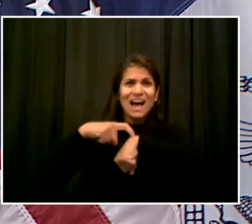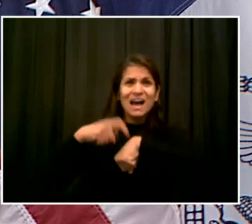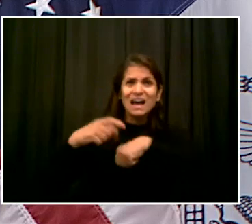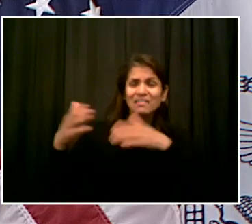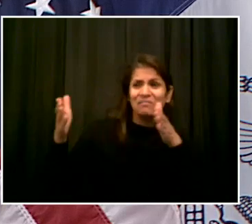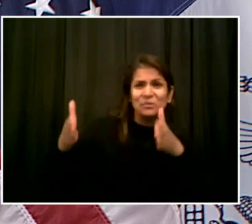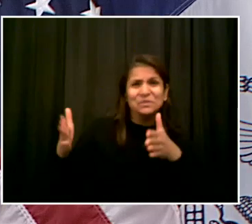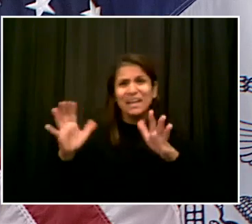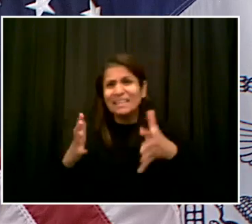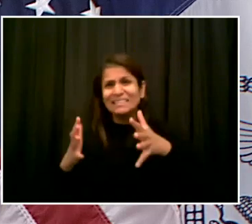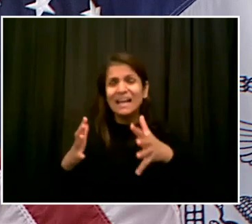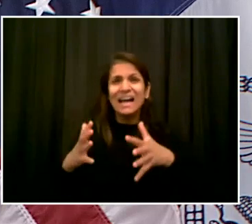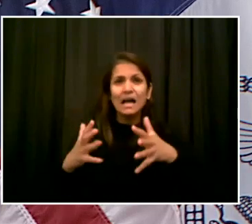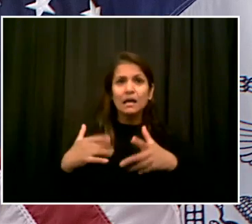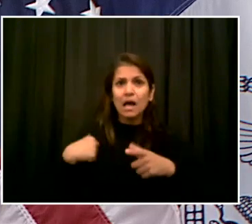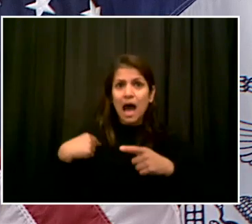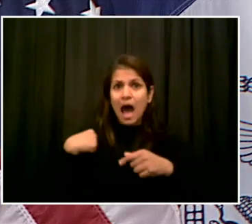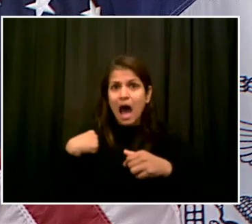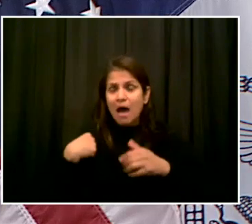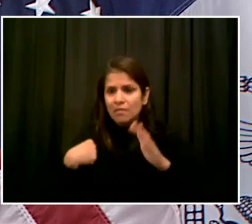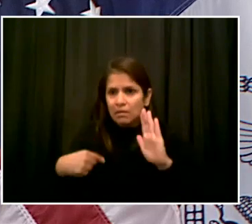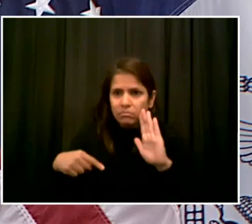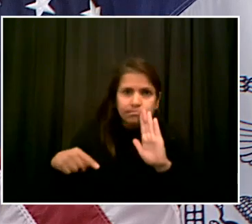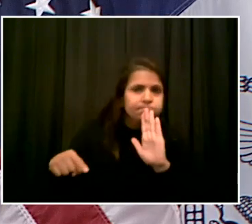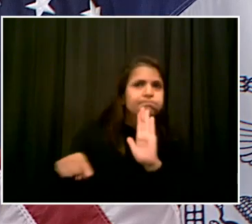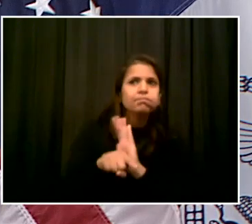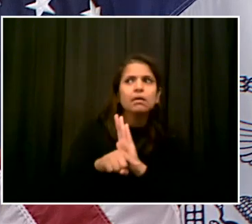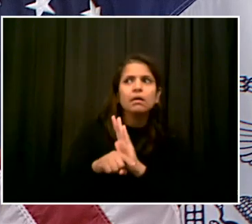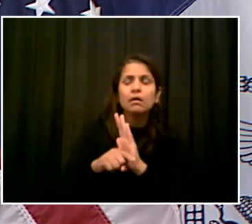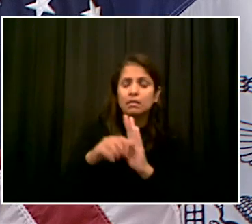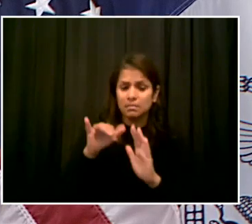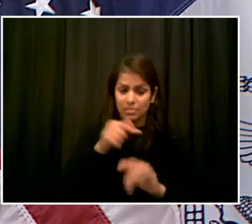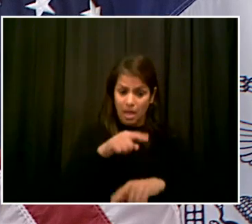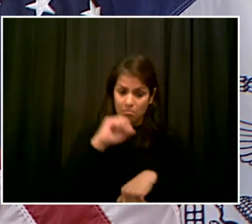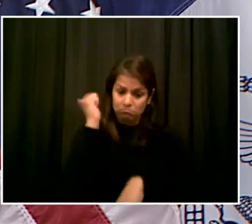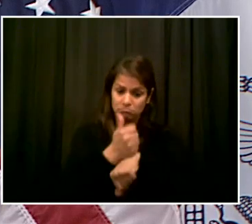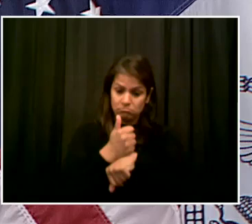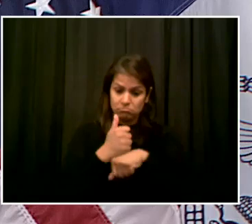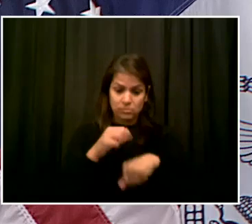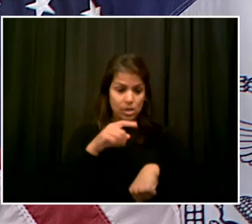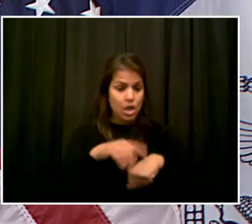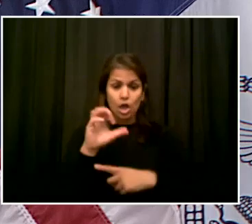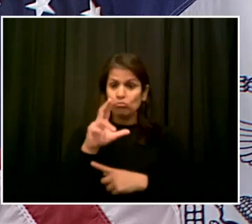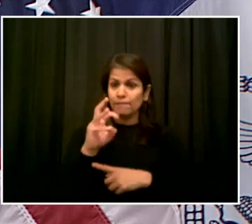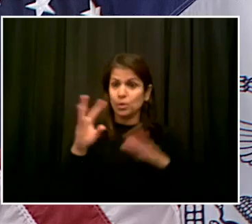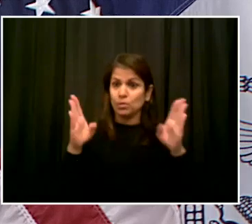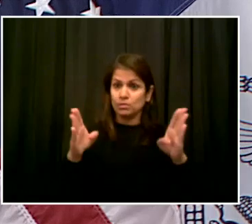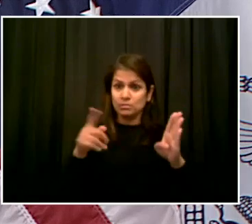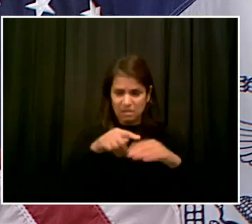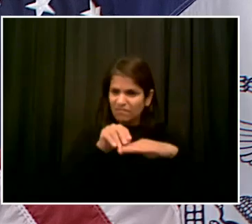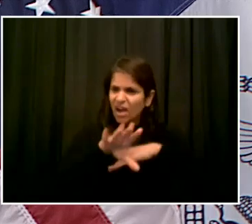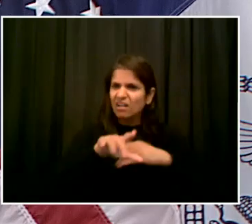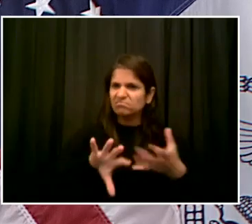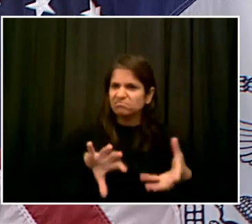HESITANT BEFORE THEIR FST ONE TO POIMS IET. SO I'M CURIO IF YOU COULD TALK ABOUT WHY